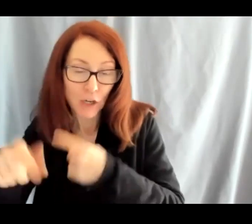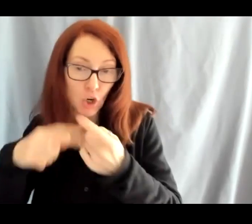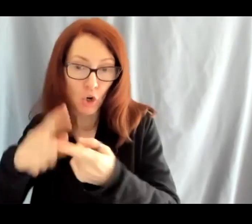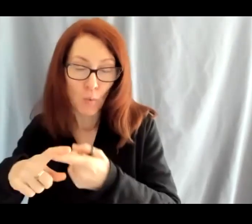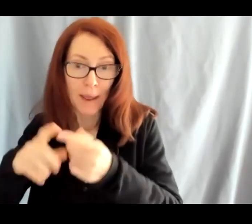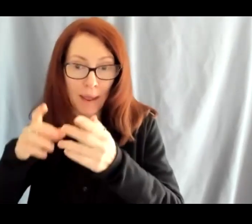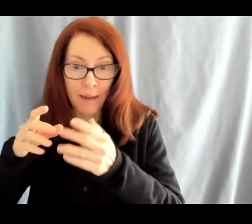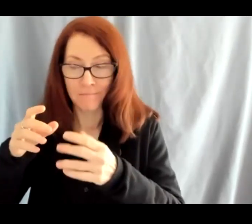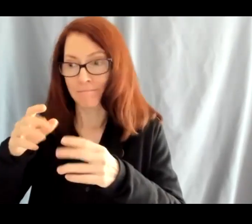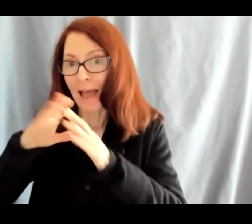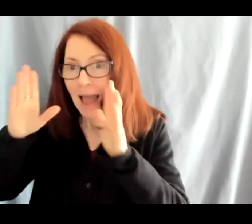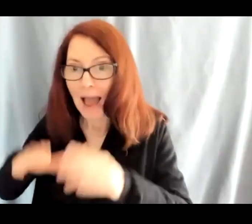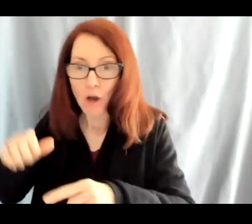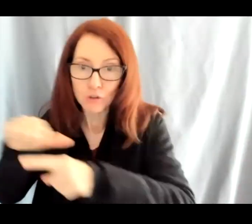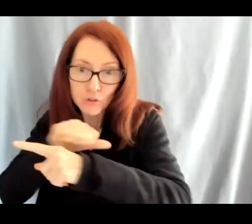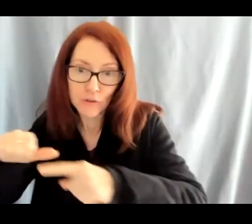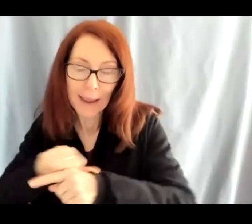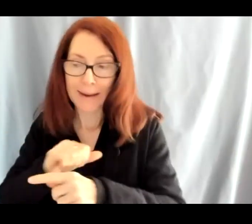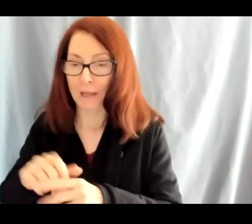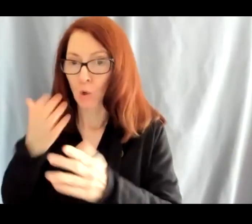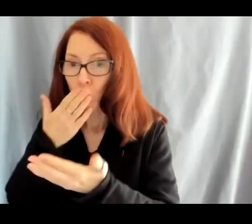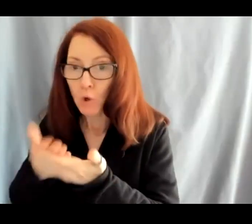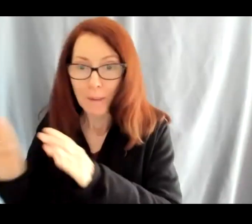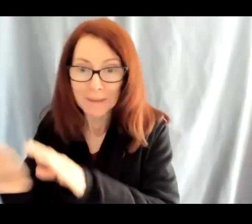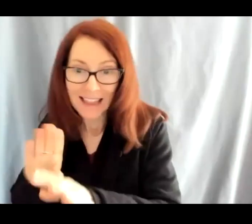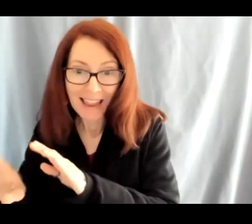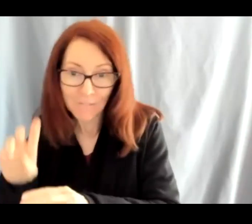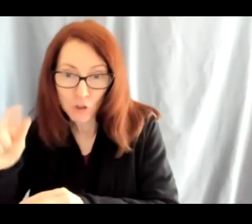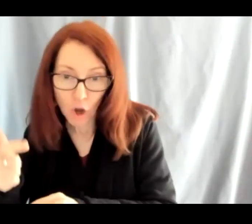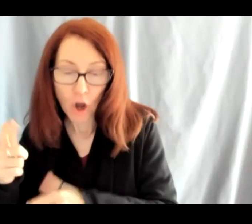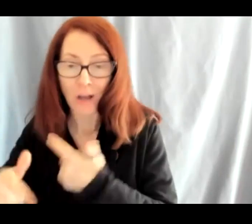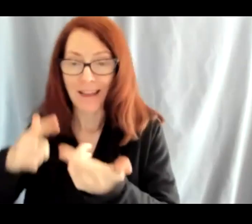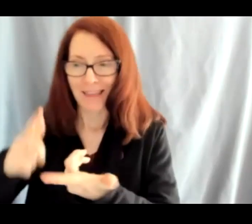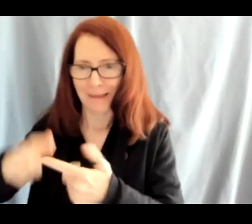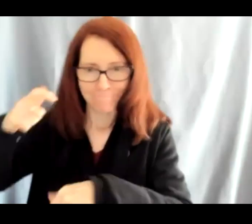know house training behavioral standards and they're really up to